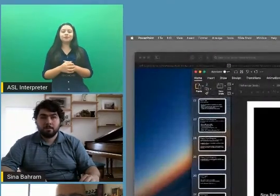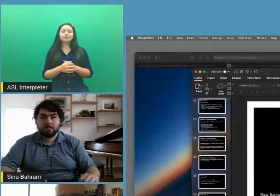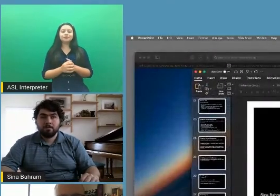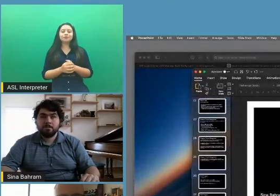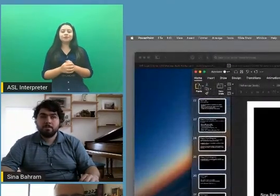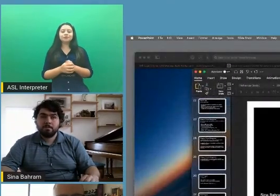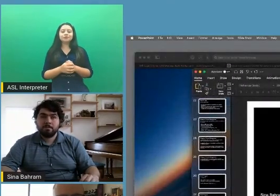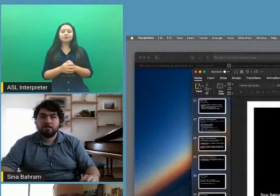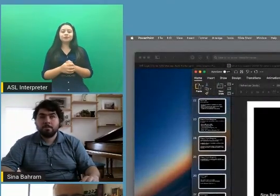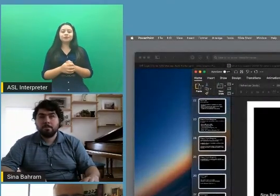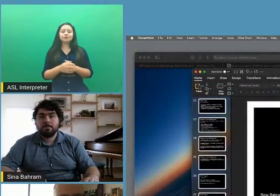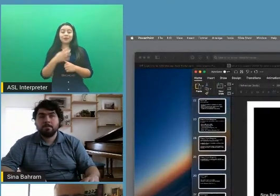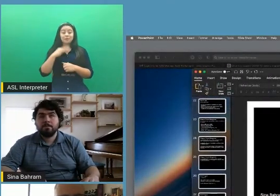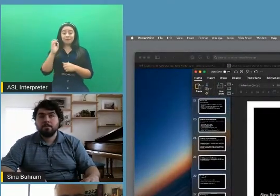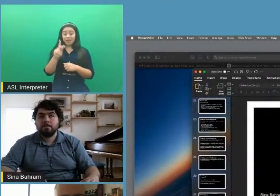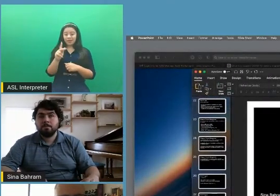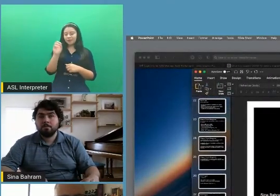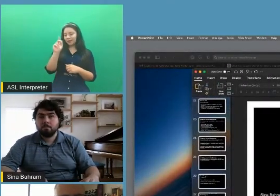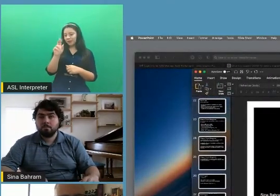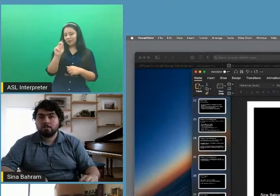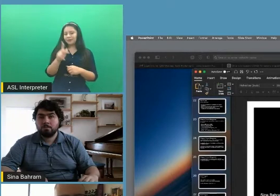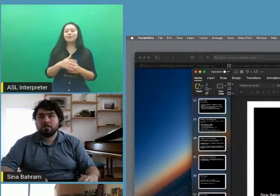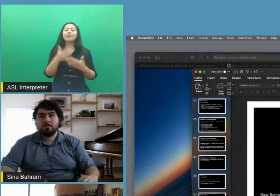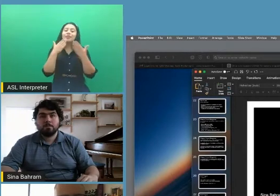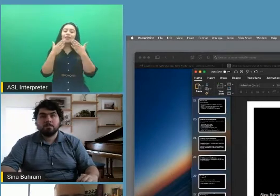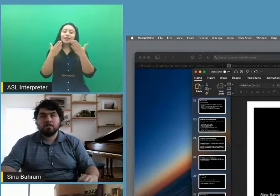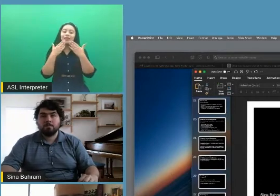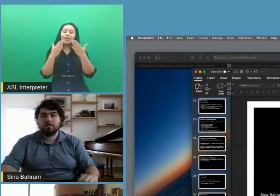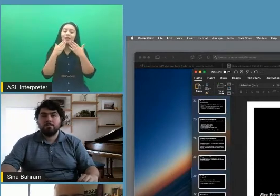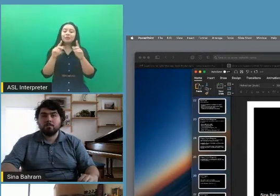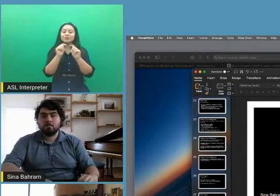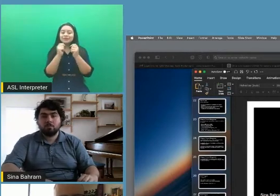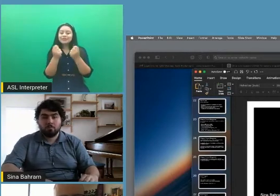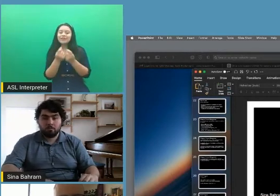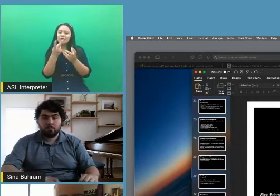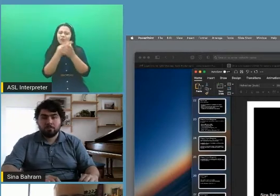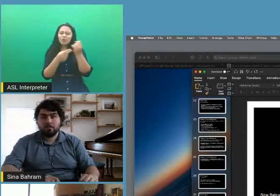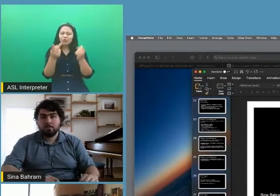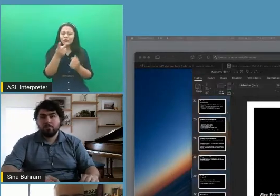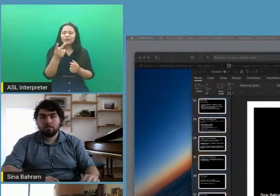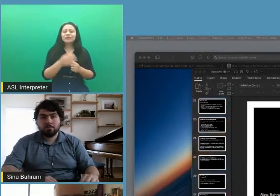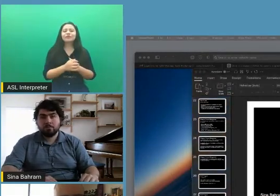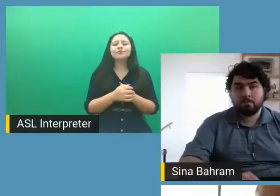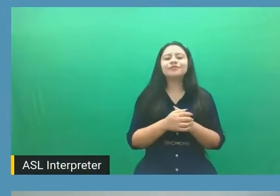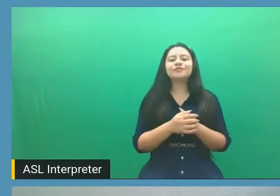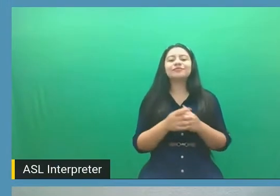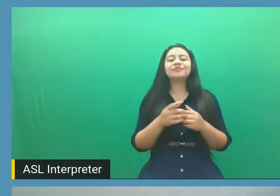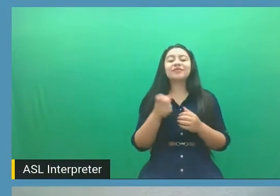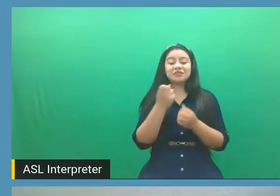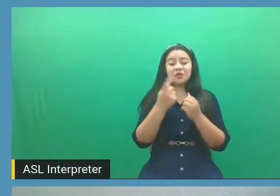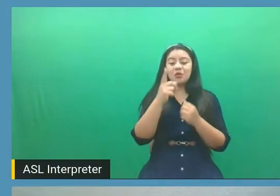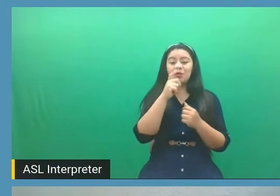Am I back? Okay, thank you to you both. As somebody who spent 17 years in the collections